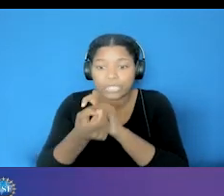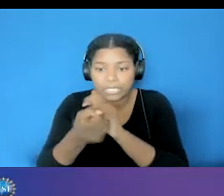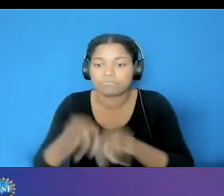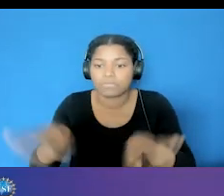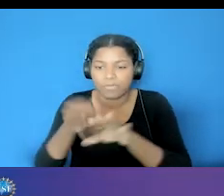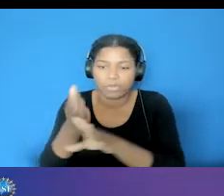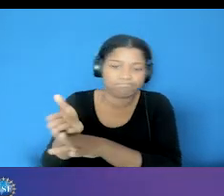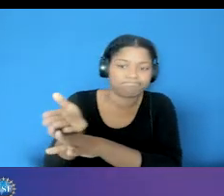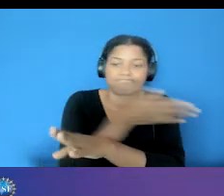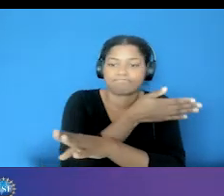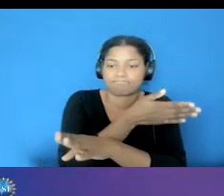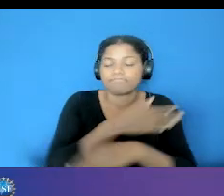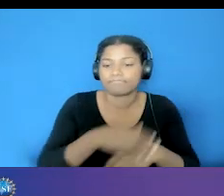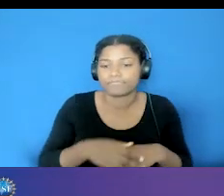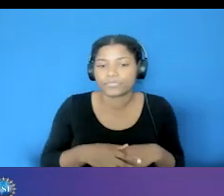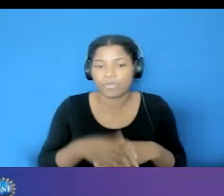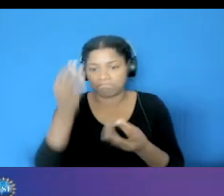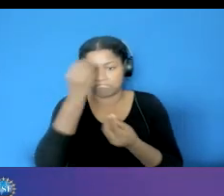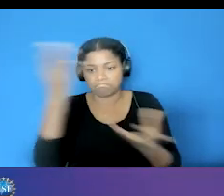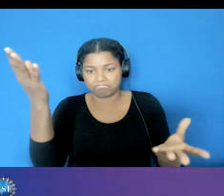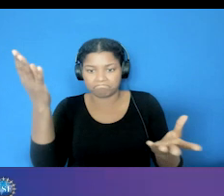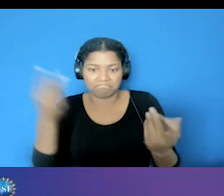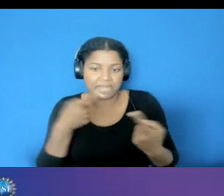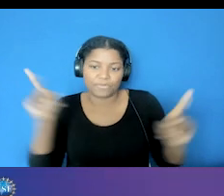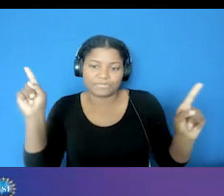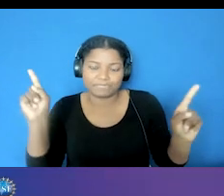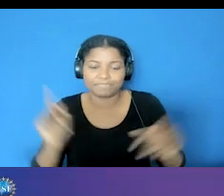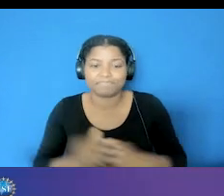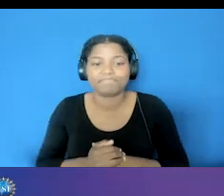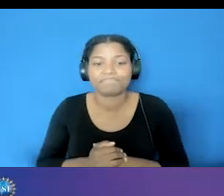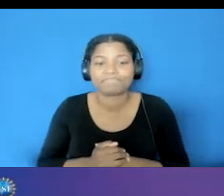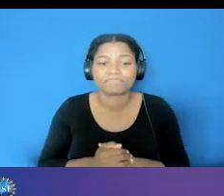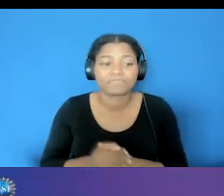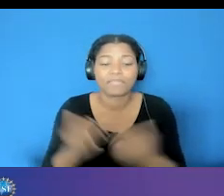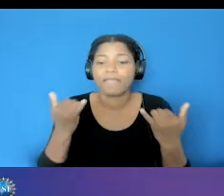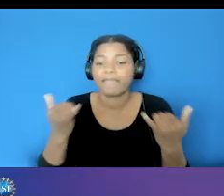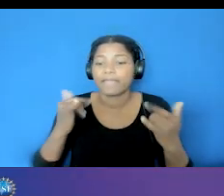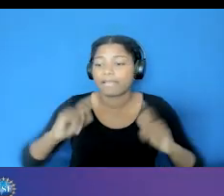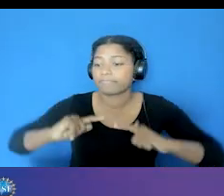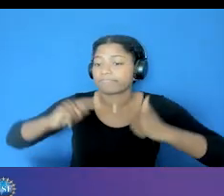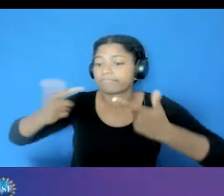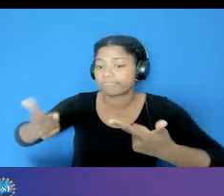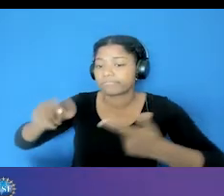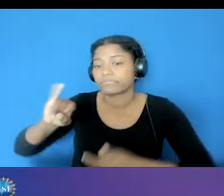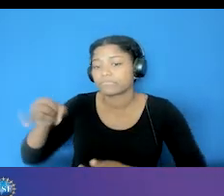So again, this is just that public service announcement. And with that, I will pass it back to Jannele.